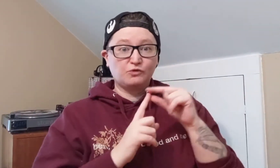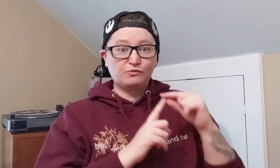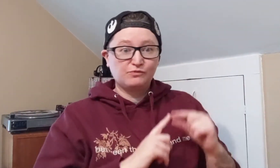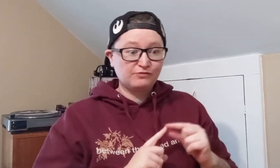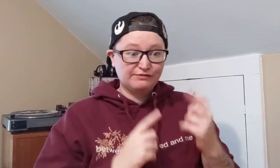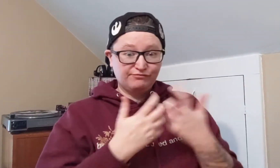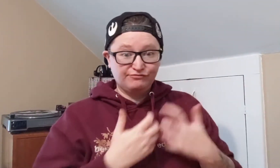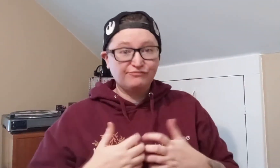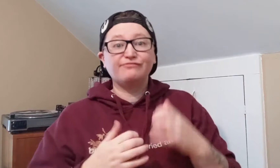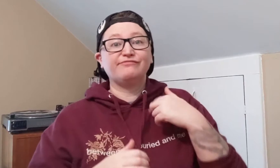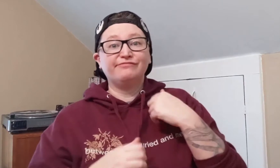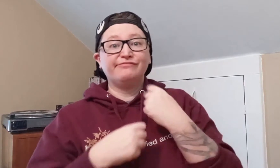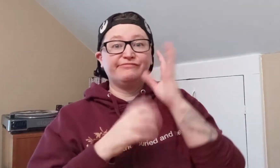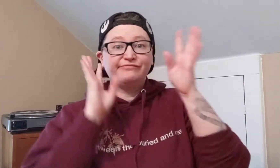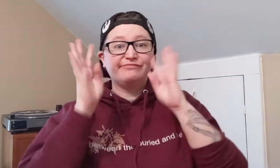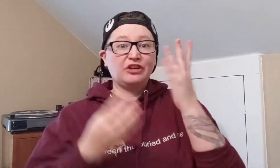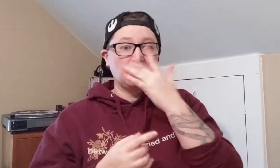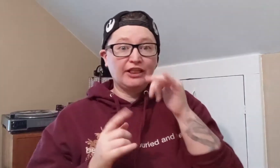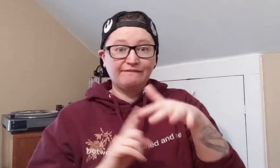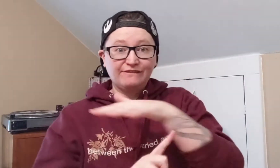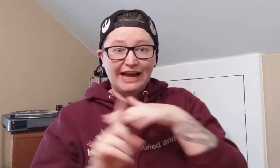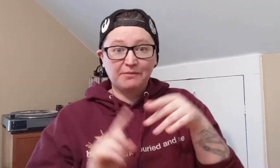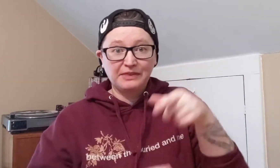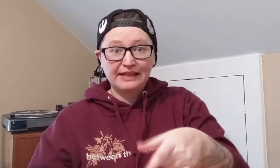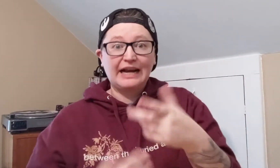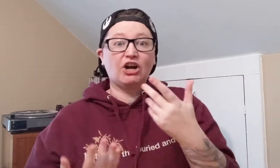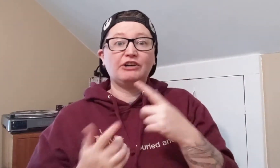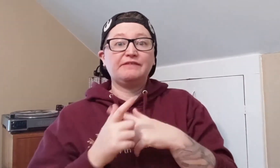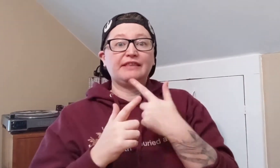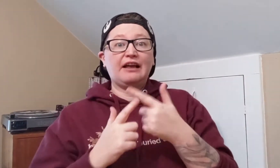you roll you know find everything match that up and it's just really creative as to what that